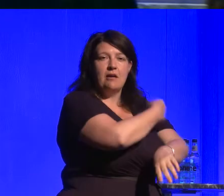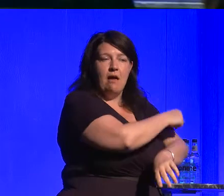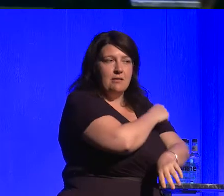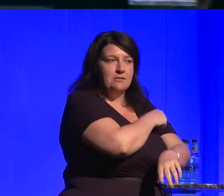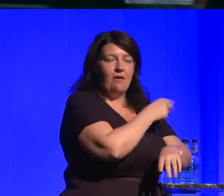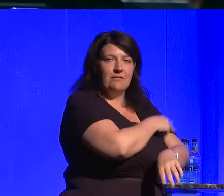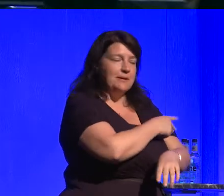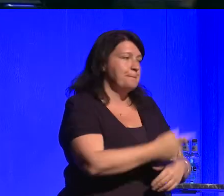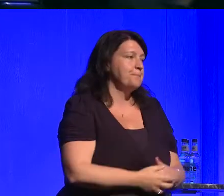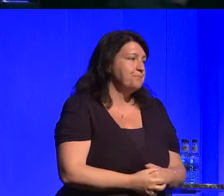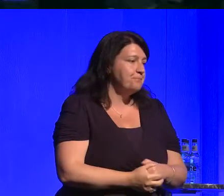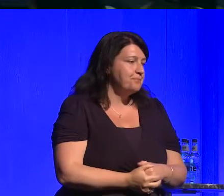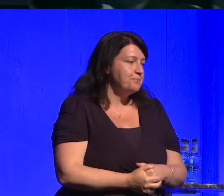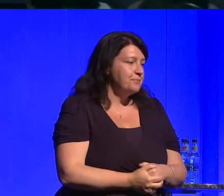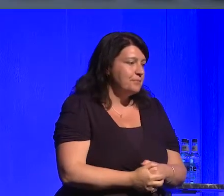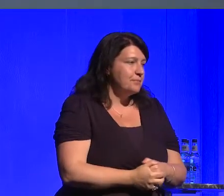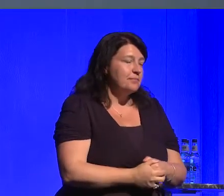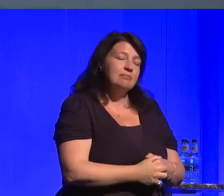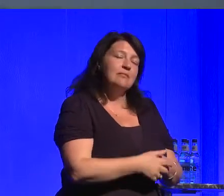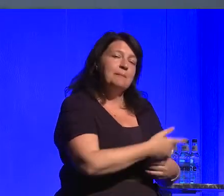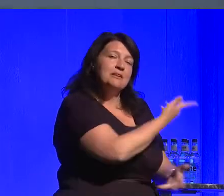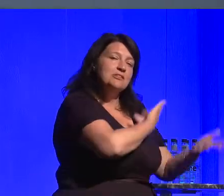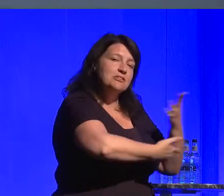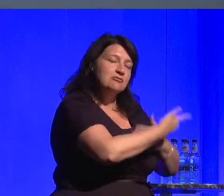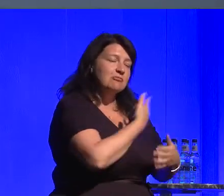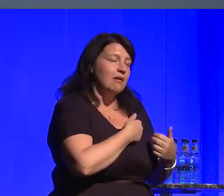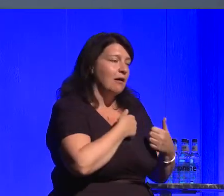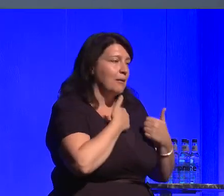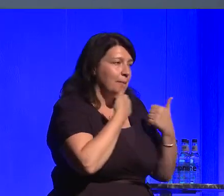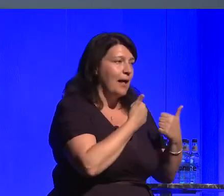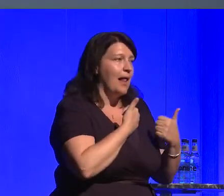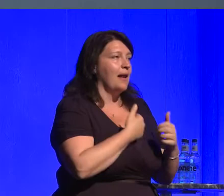I think Malcolm described really well what happened at that workshop this afternoon.